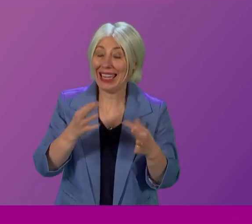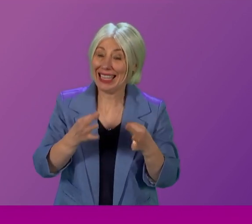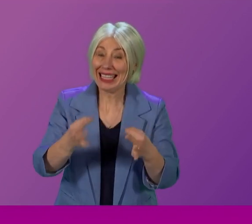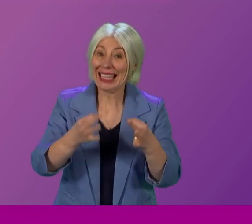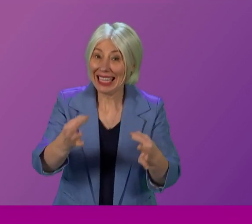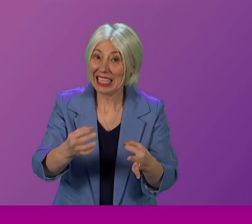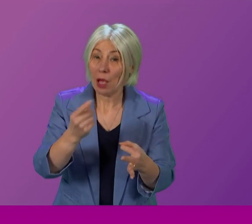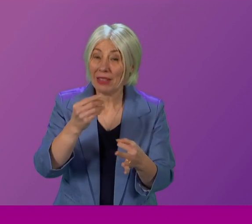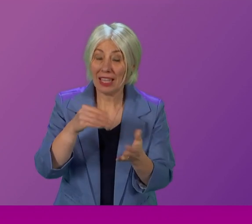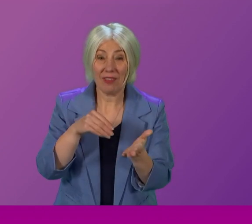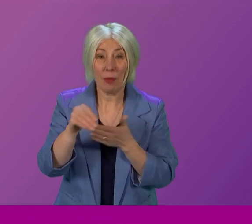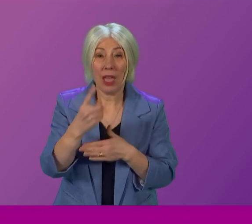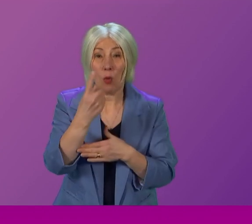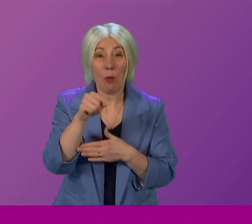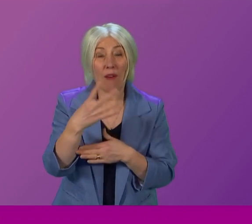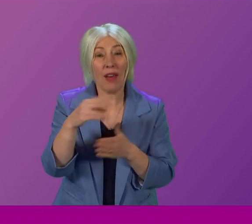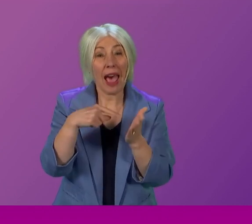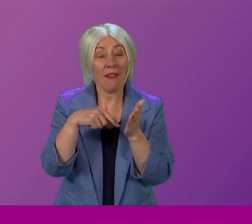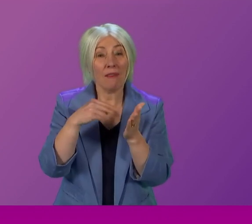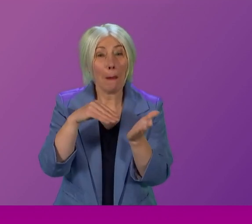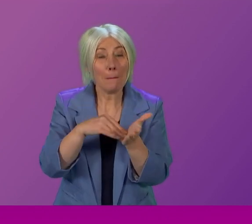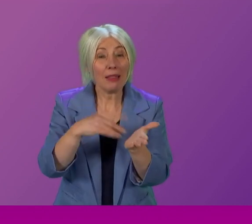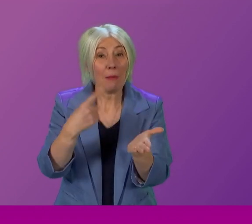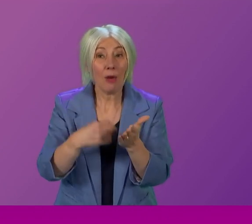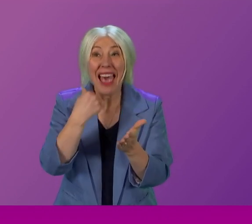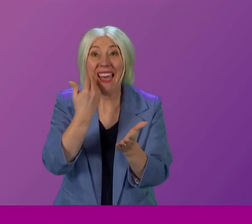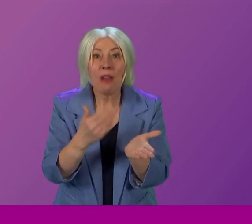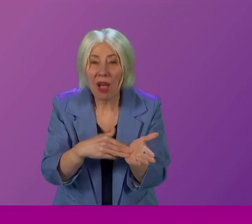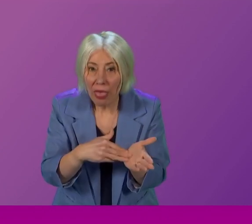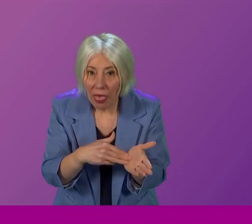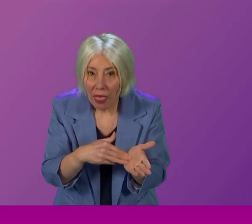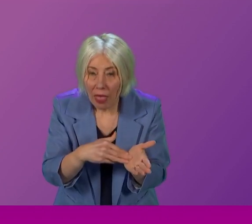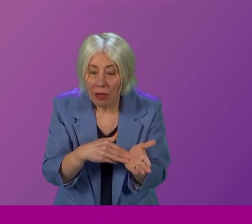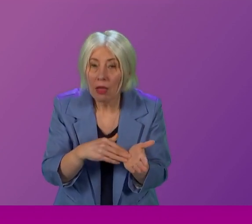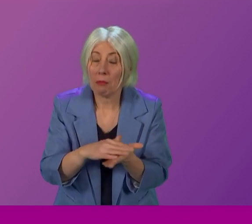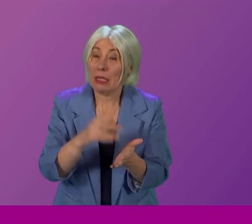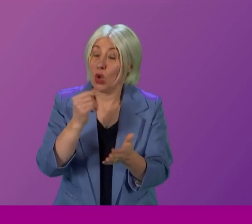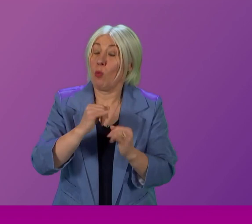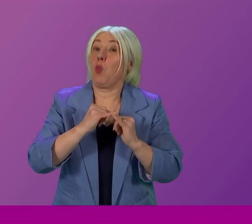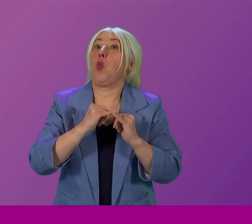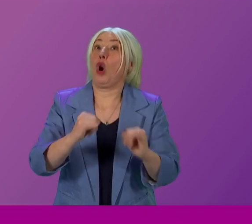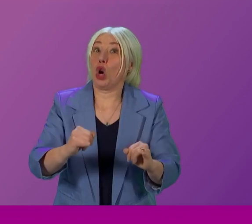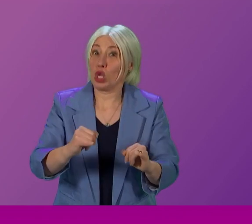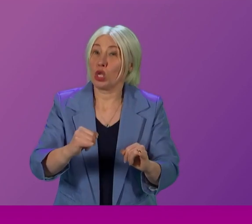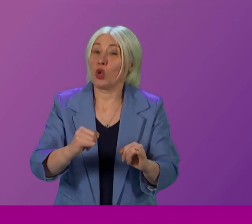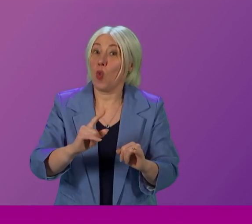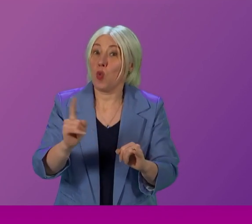to £1.5 million per month. To make matters worse, they are being asked to sign up with